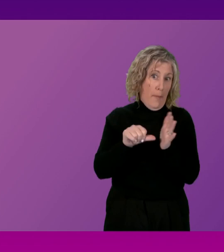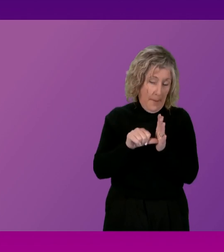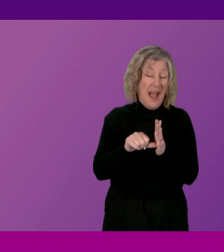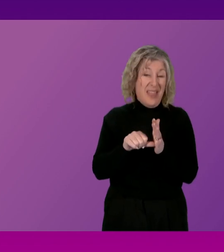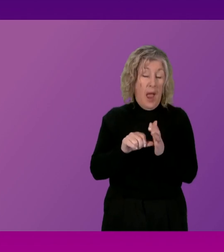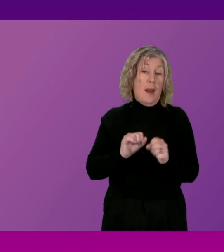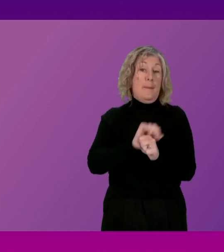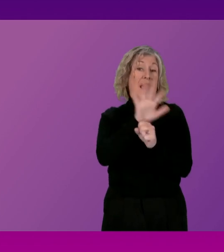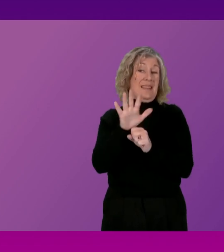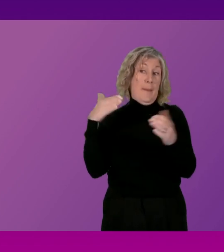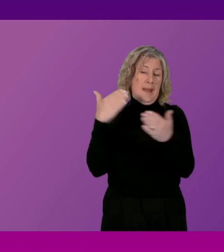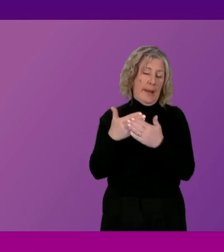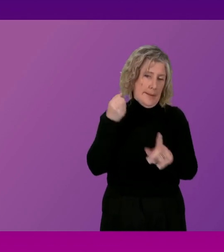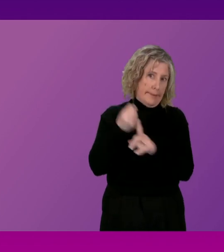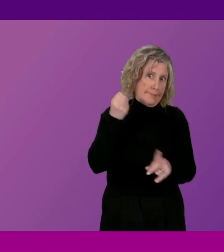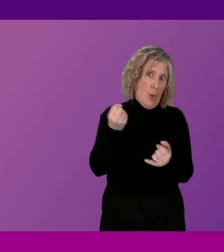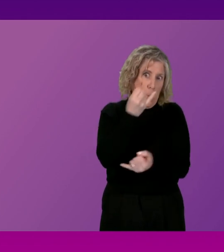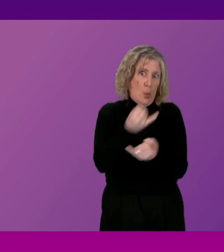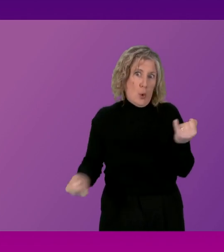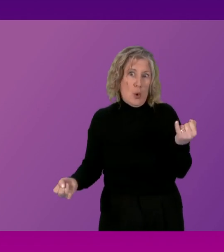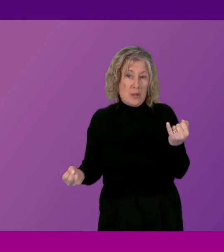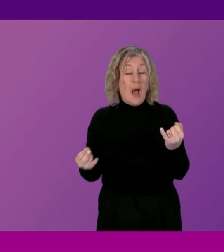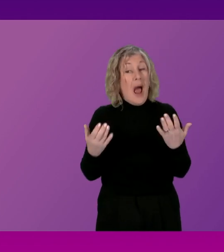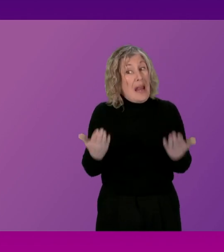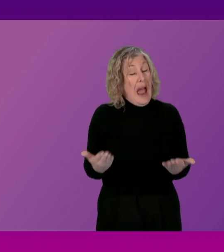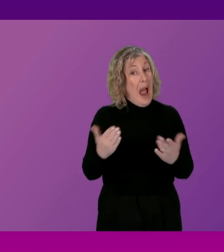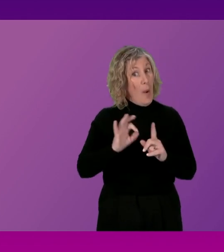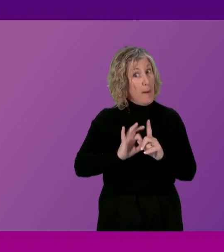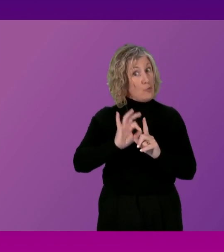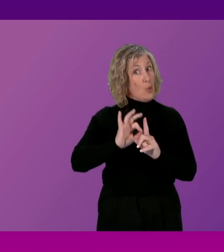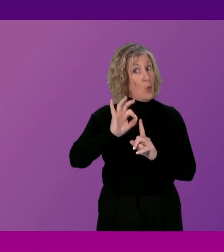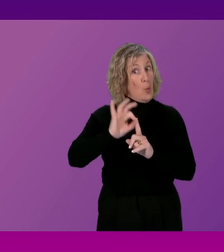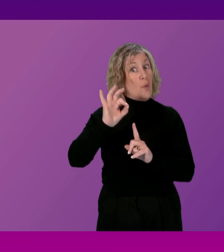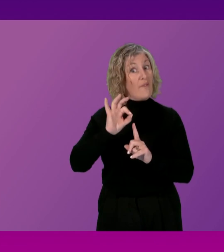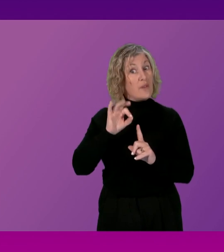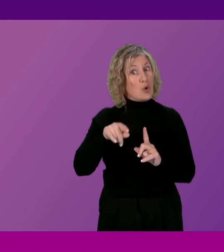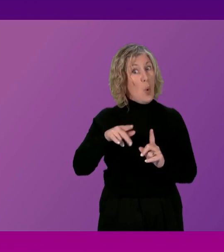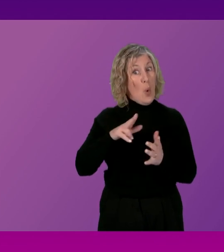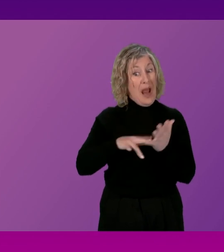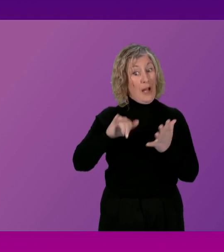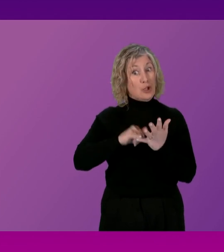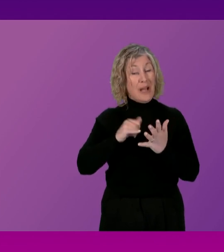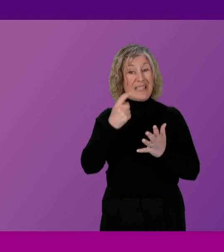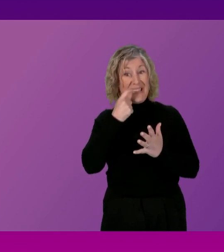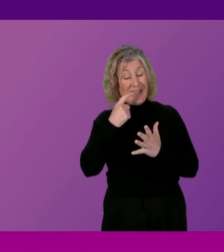I am pleased to say that there has been an improving picture in NHS dentistry since the pandemic.